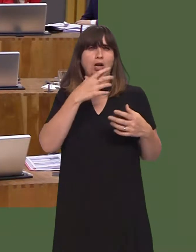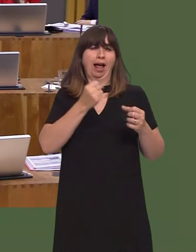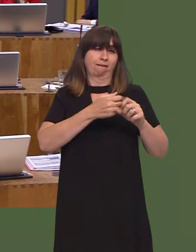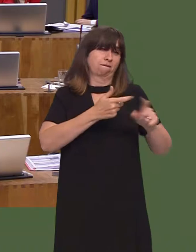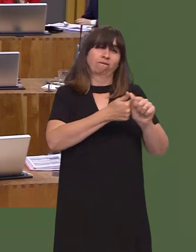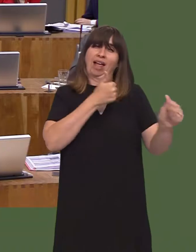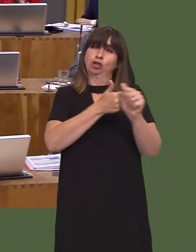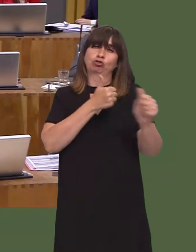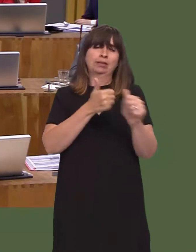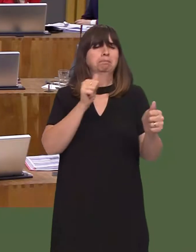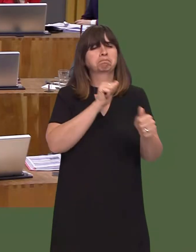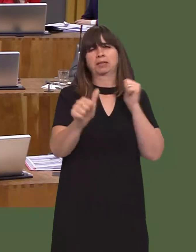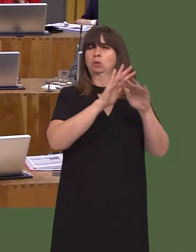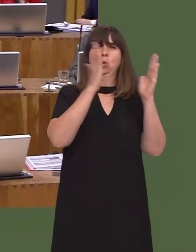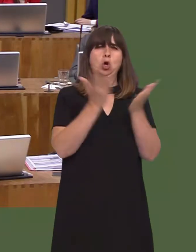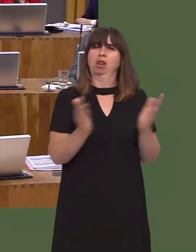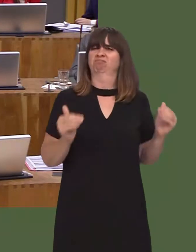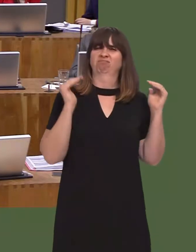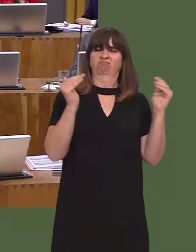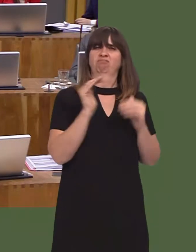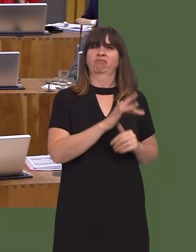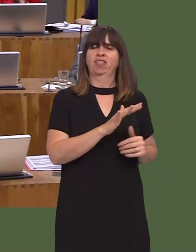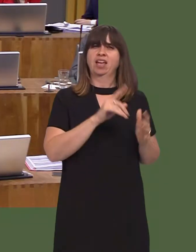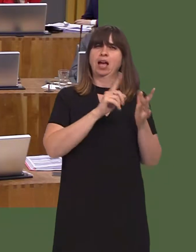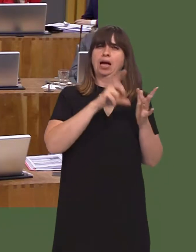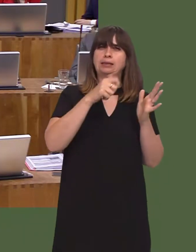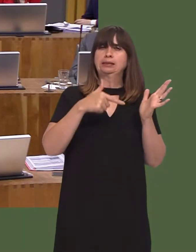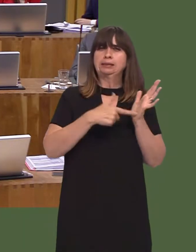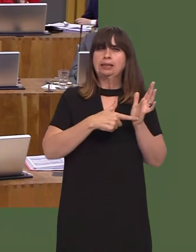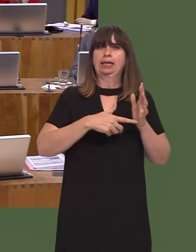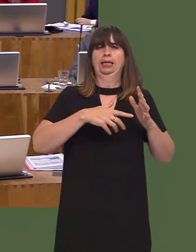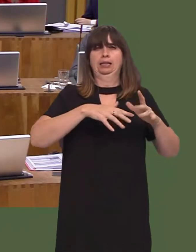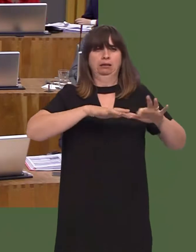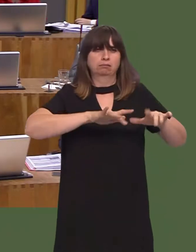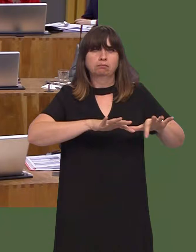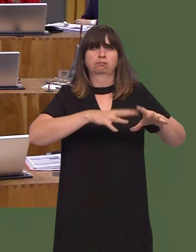world-class manufacturing; the development, for example, of full ICT infrastructure that